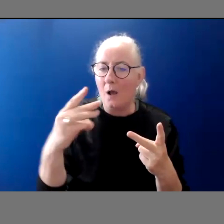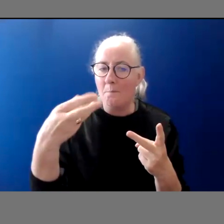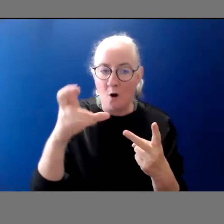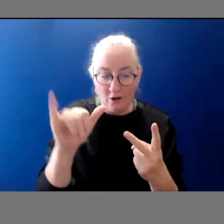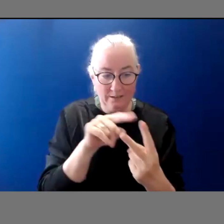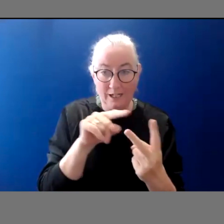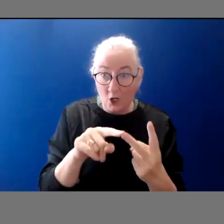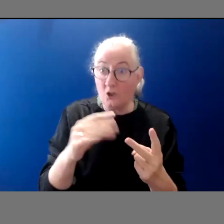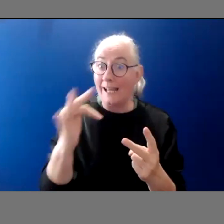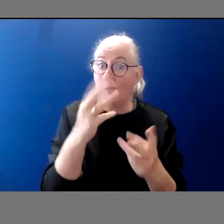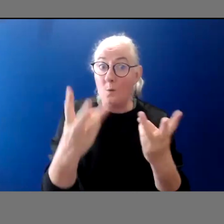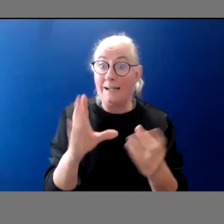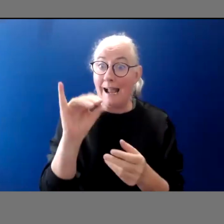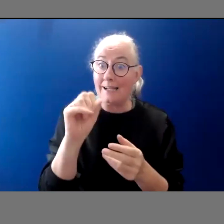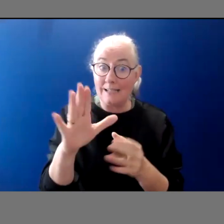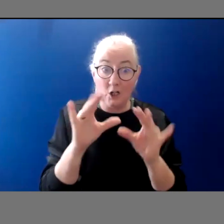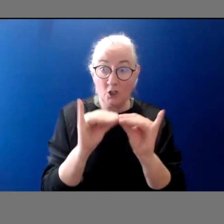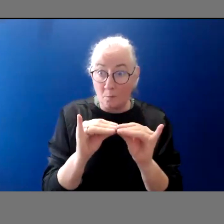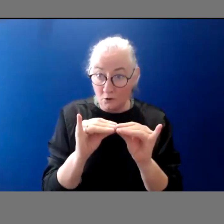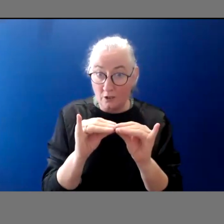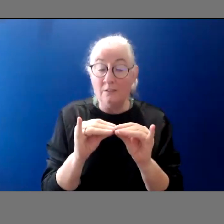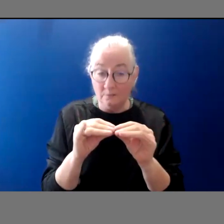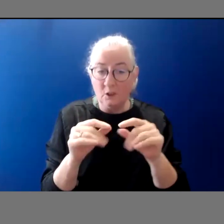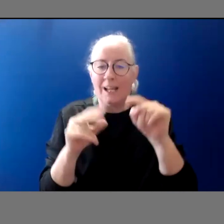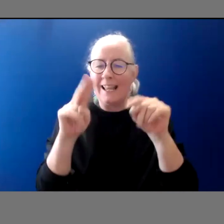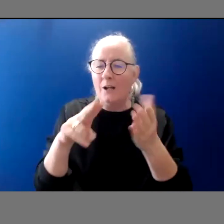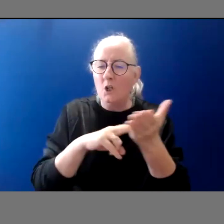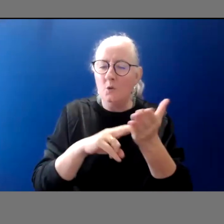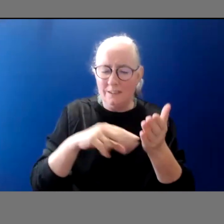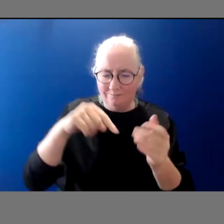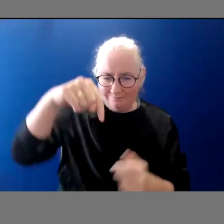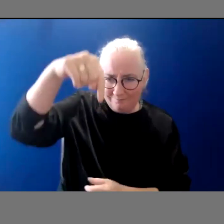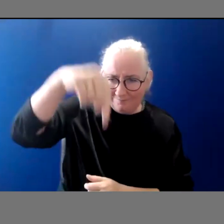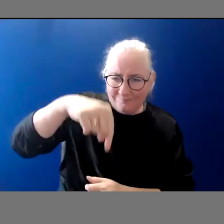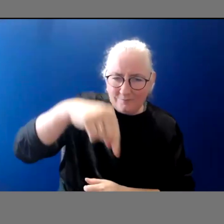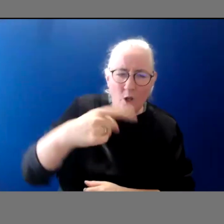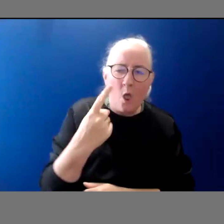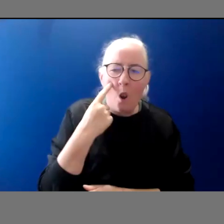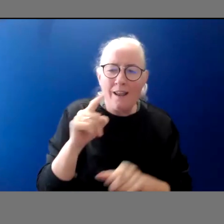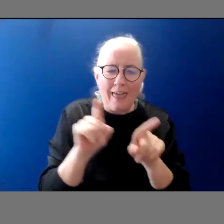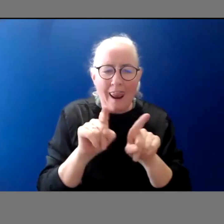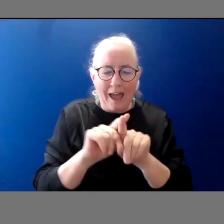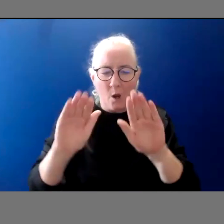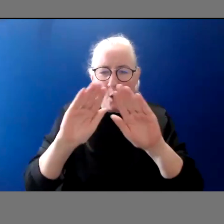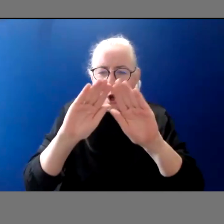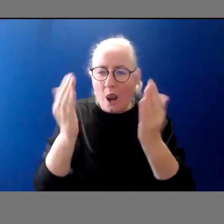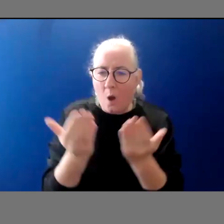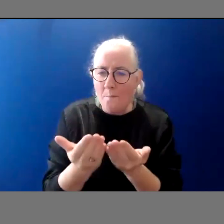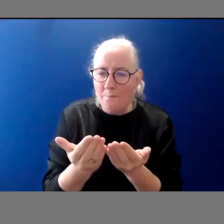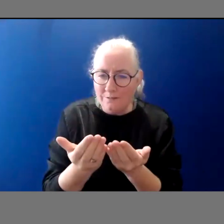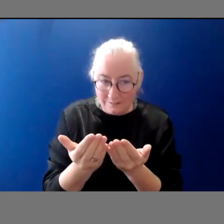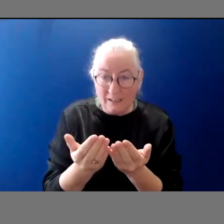ISL interpretation feature you can use the icon that looks like a globe this will appear shortly